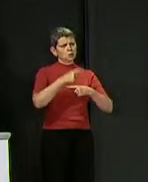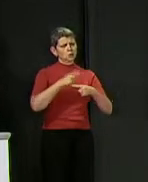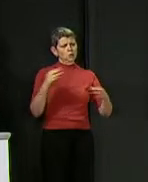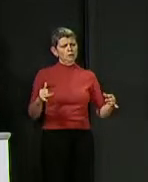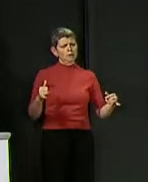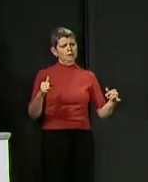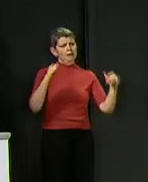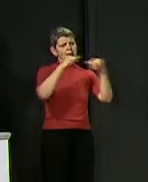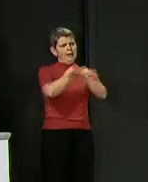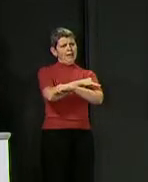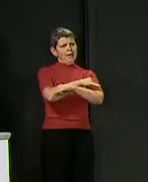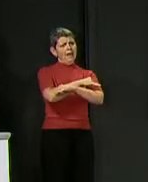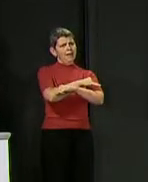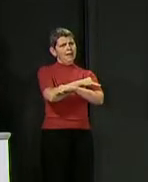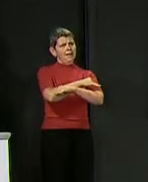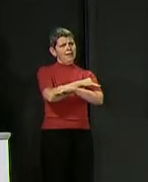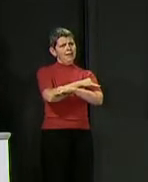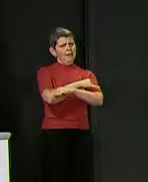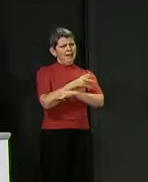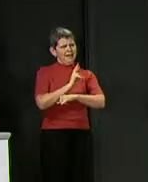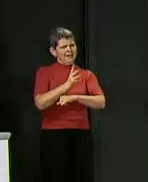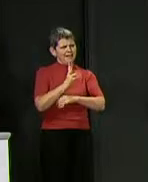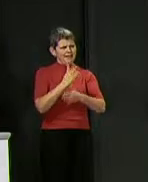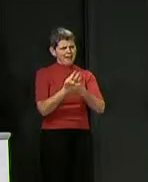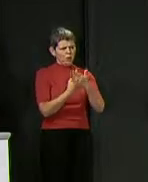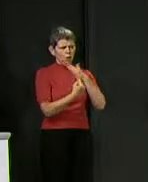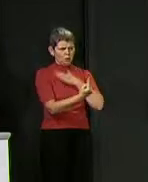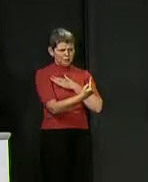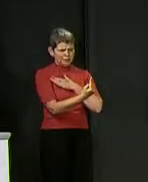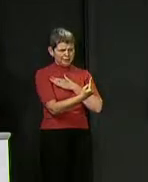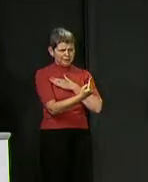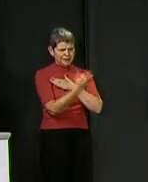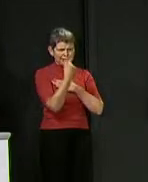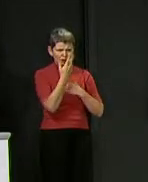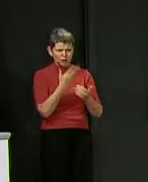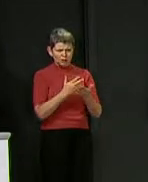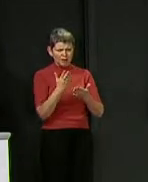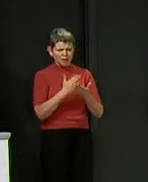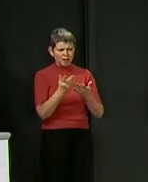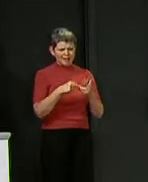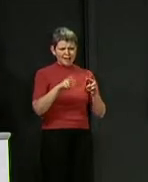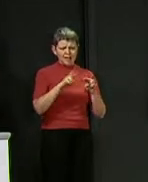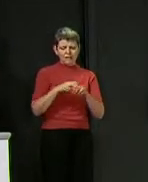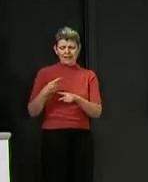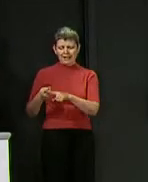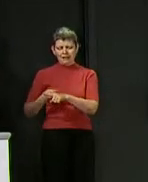And can you just be clear who would, if there was different approaches, who would be in